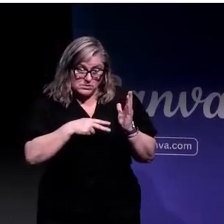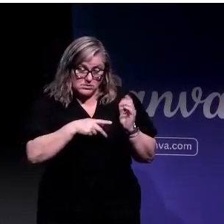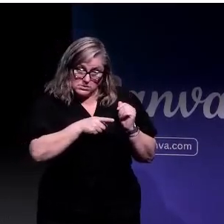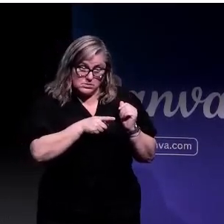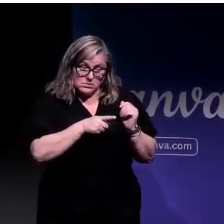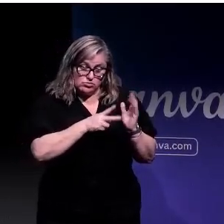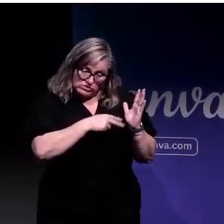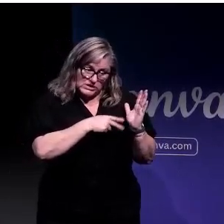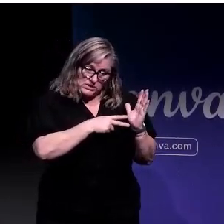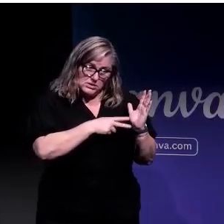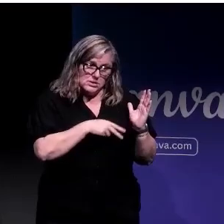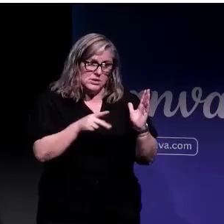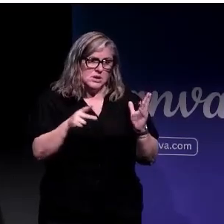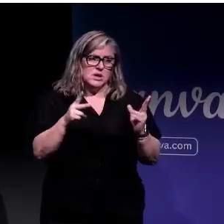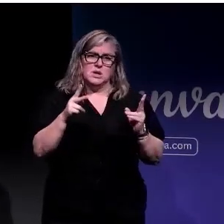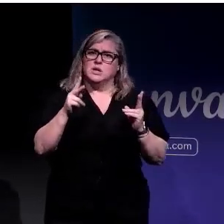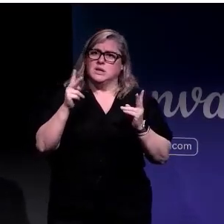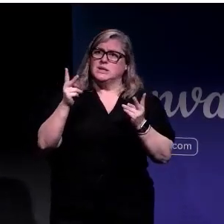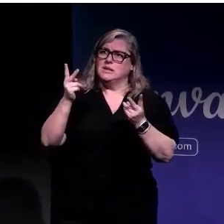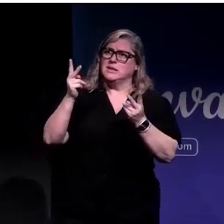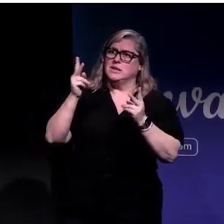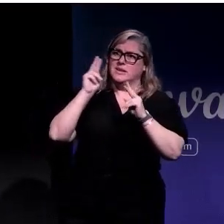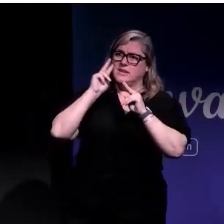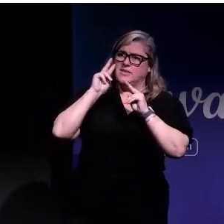If my supervisors are listening, yes, yes, I'm reading, I'm reading.